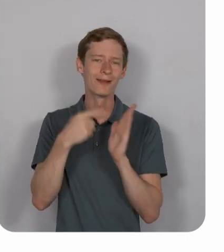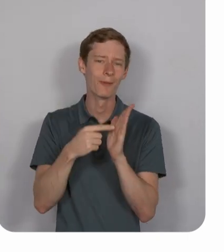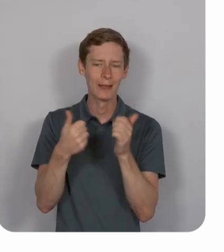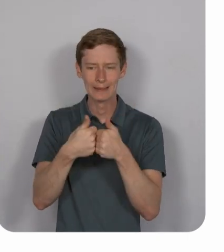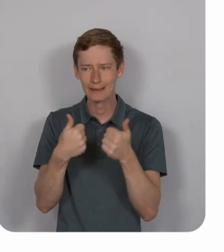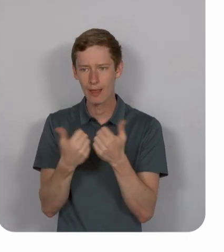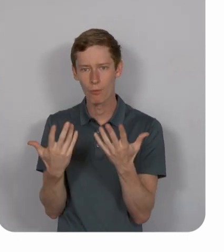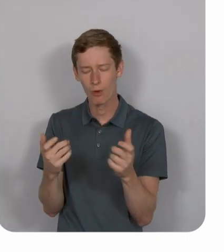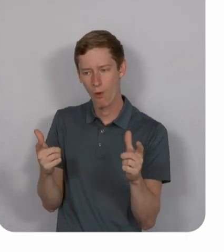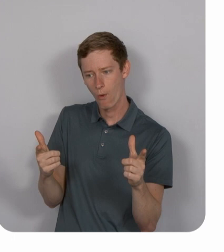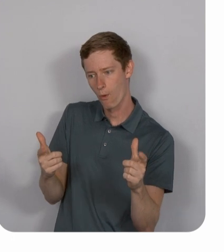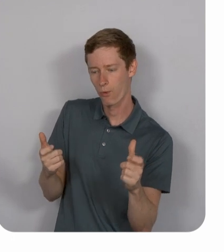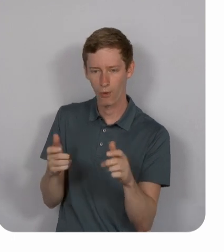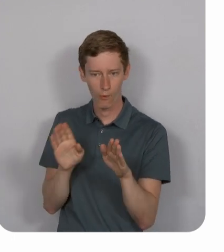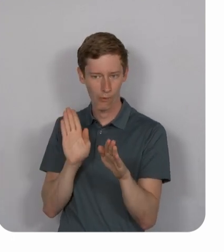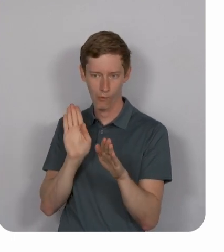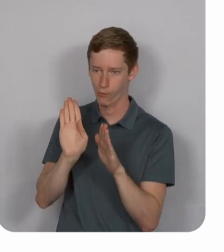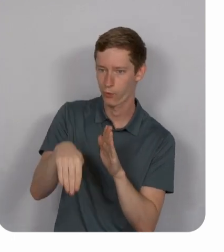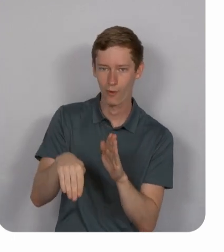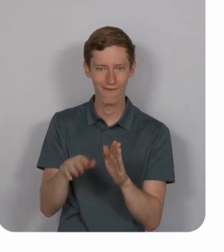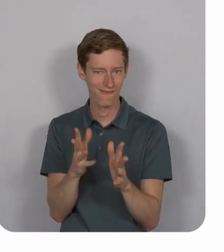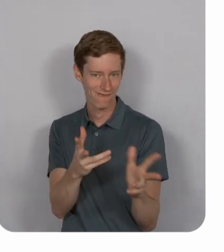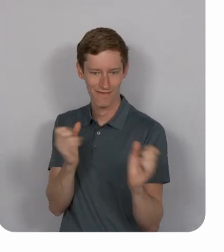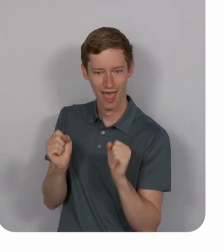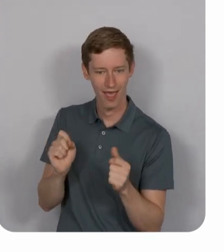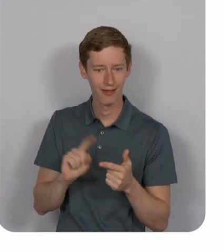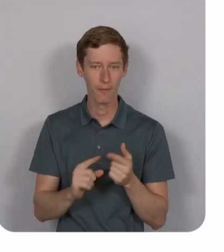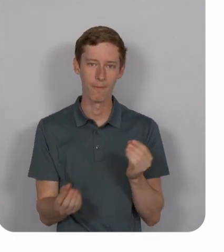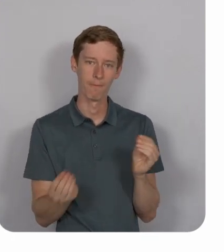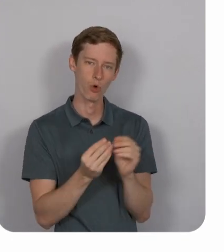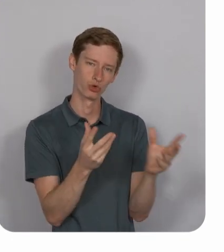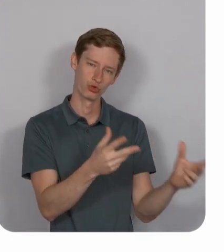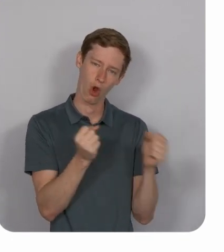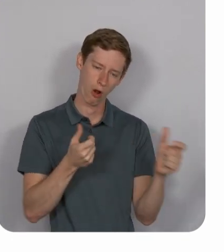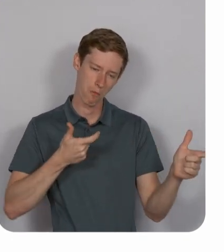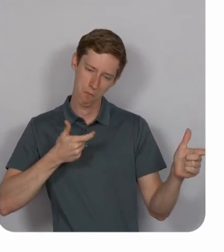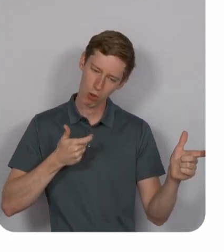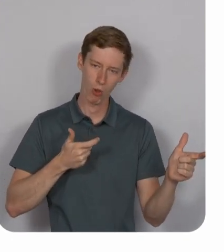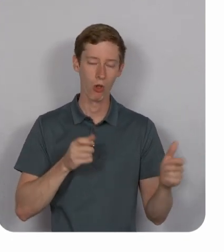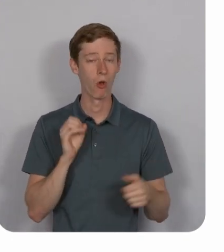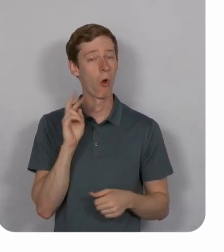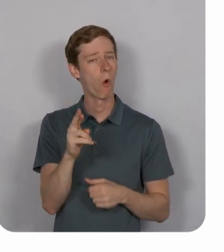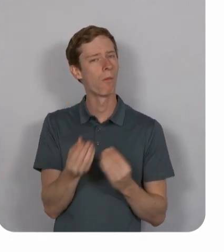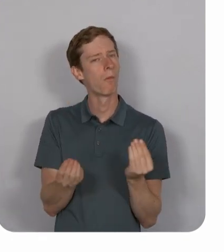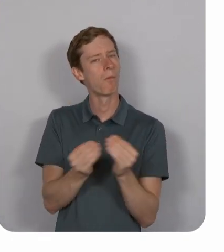an extra powerful boosted shot, or perhaps something requiring a bit of skill where the user can get